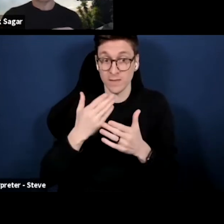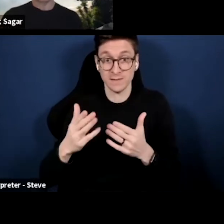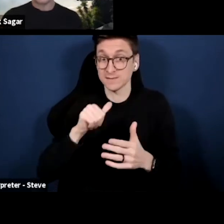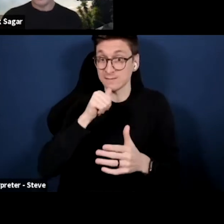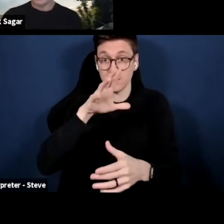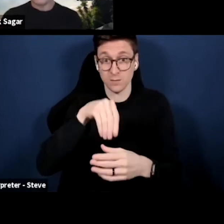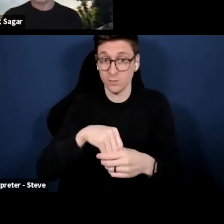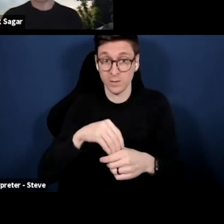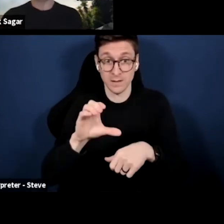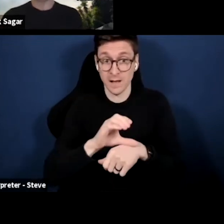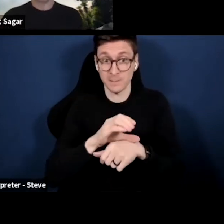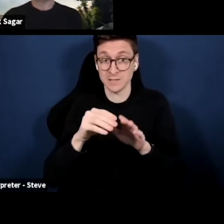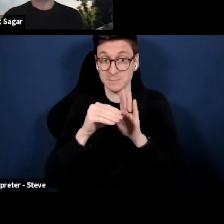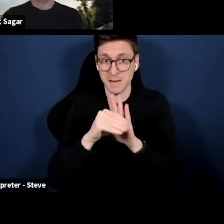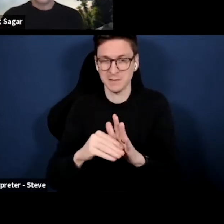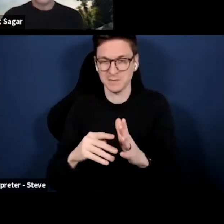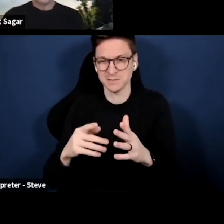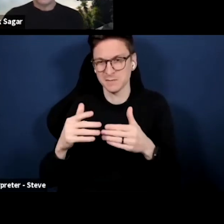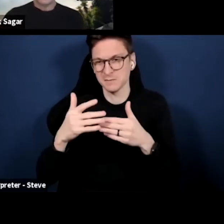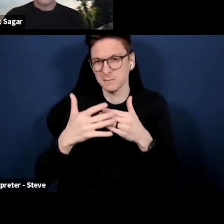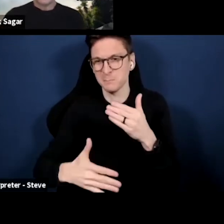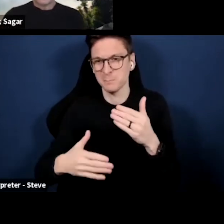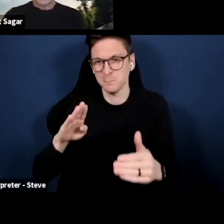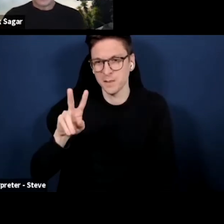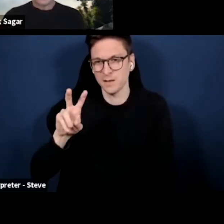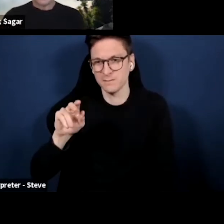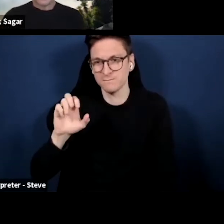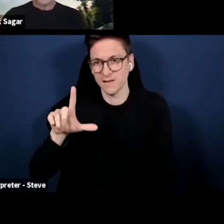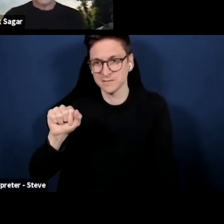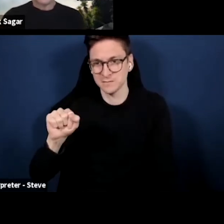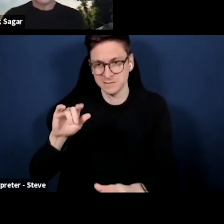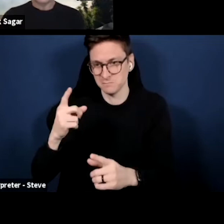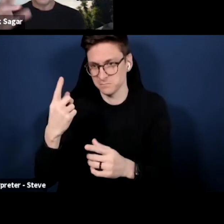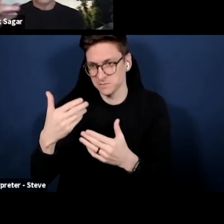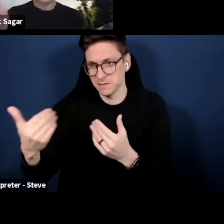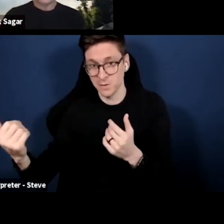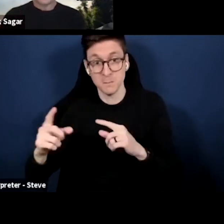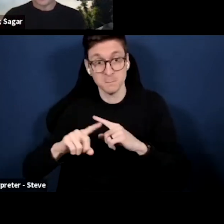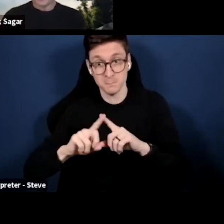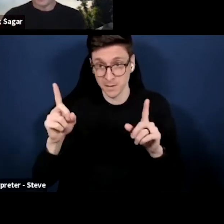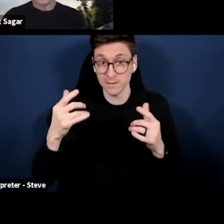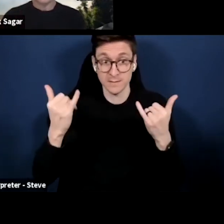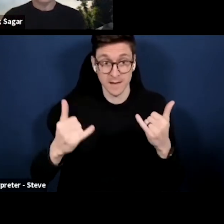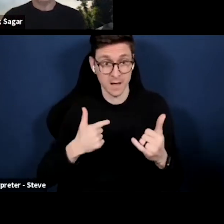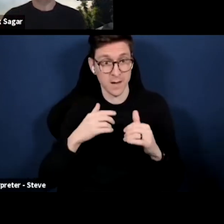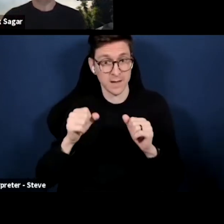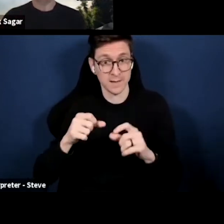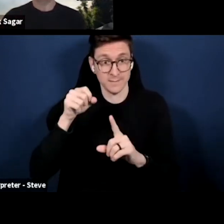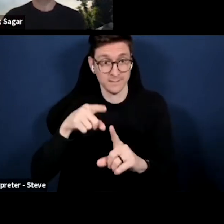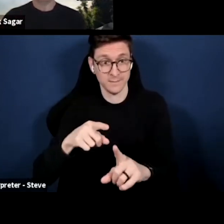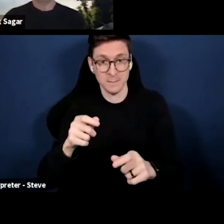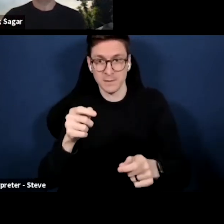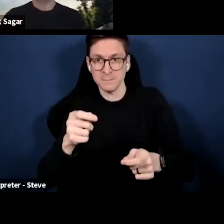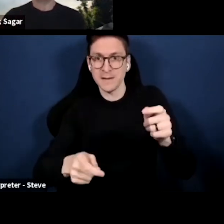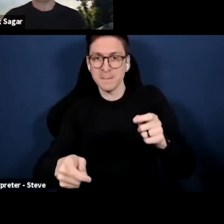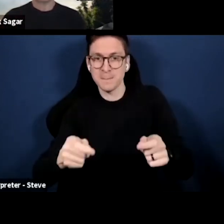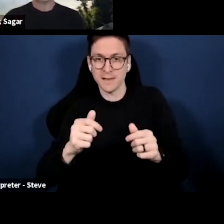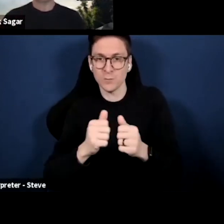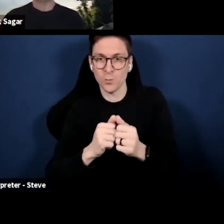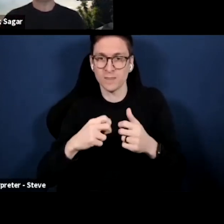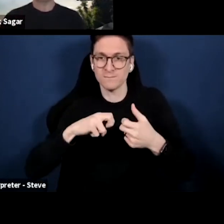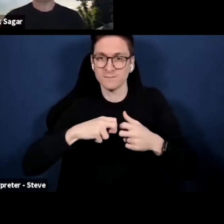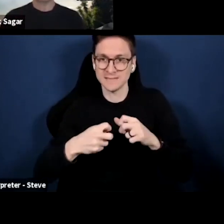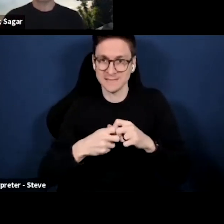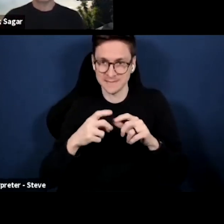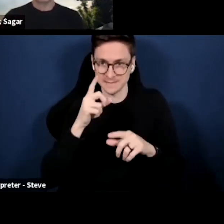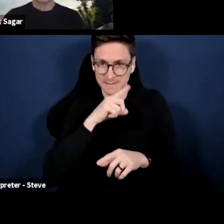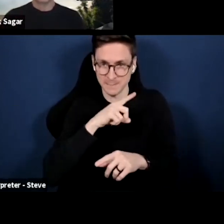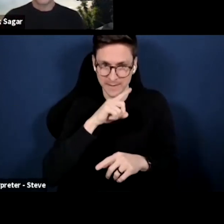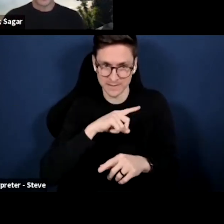blood vessels but now we can activate these in a physics simulation to create different types of